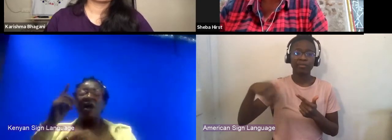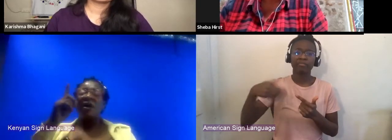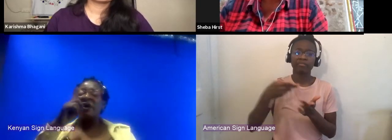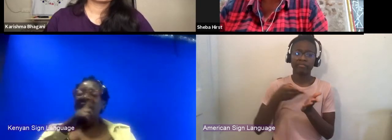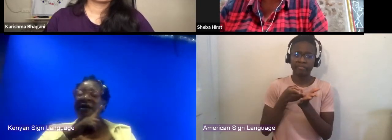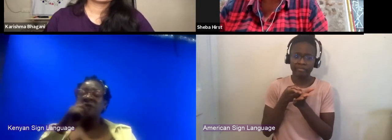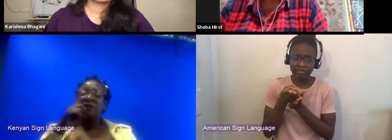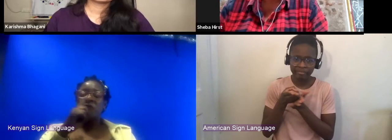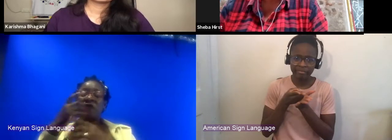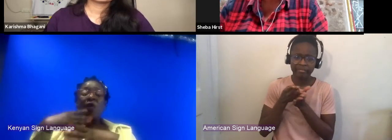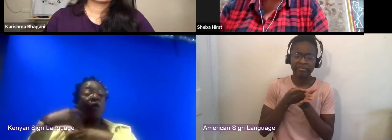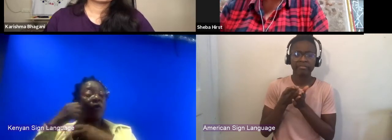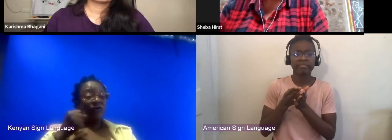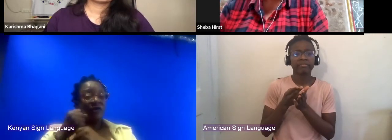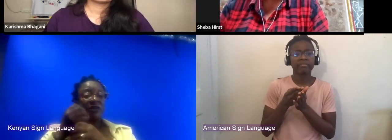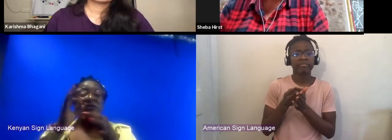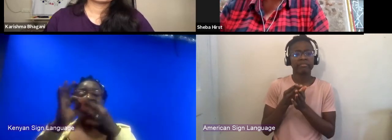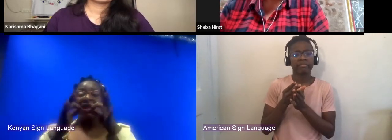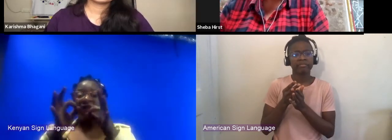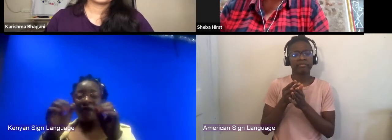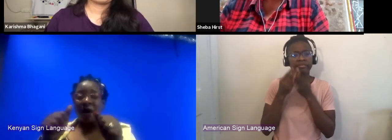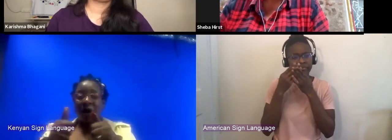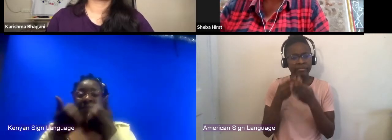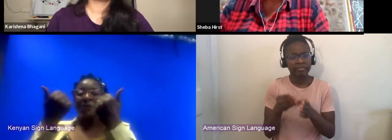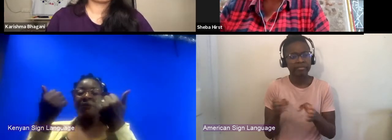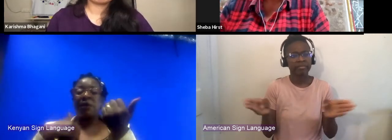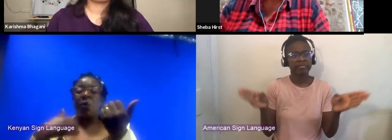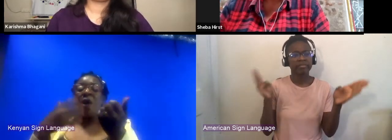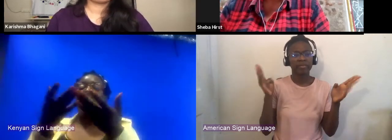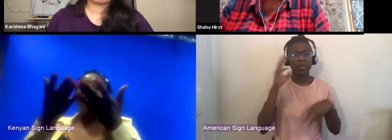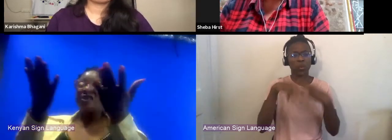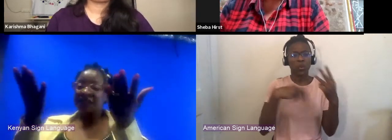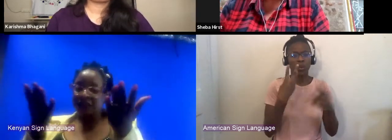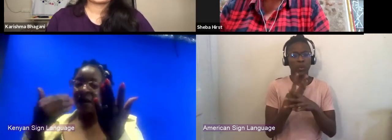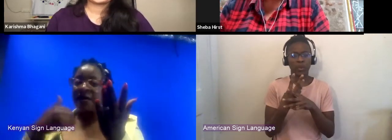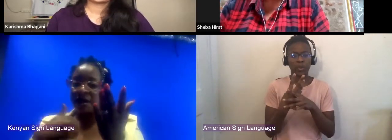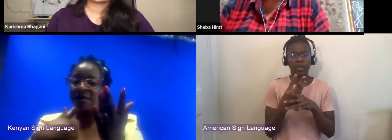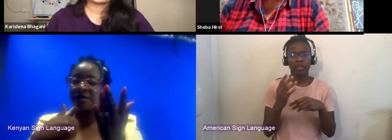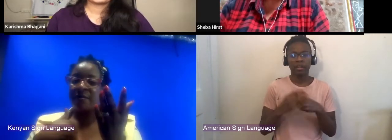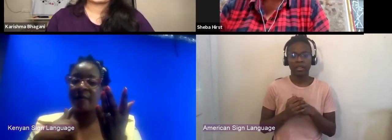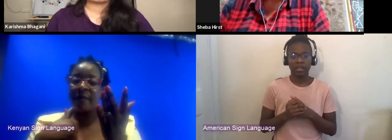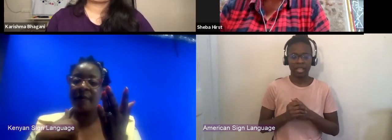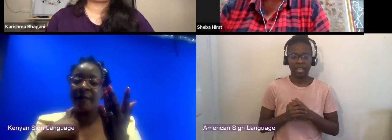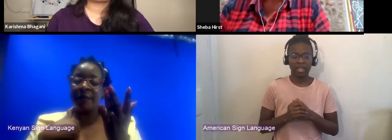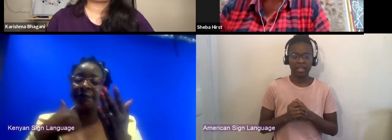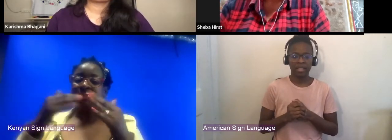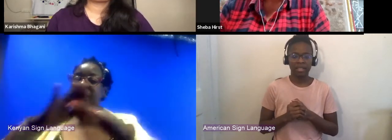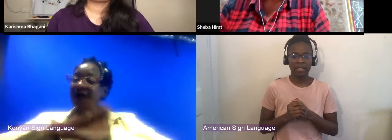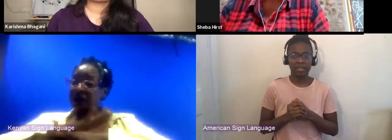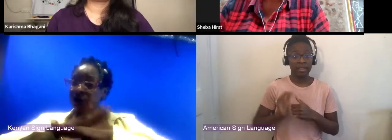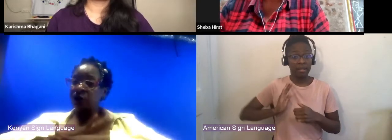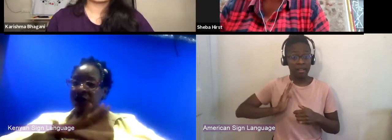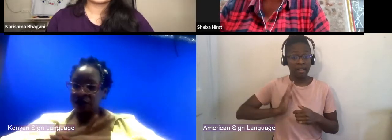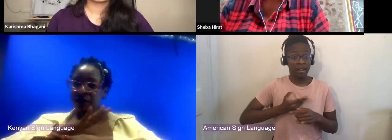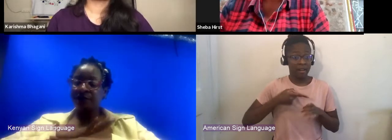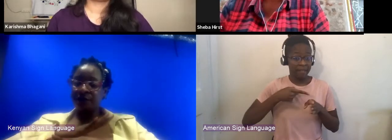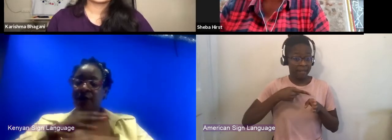about whether our field has adequately prepared itself to weather a situation like this